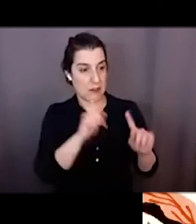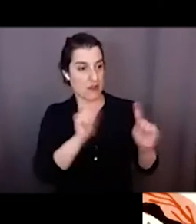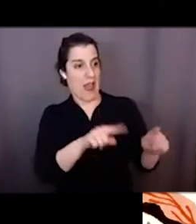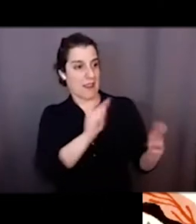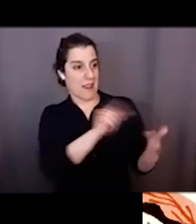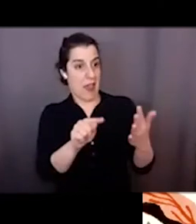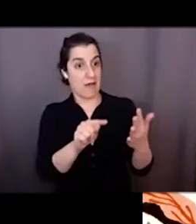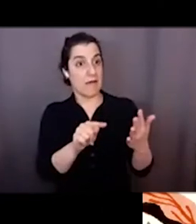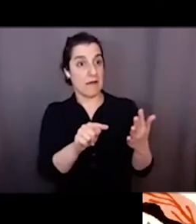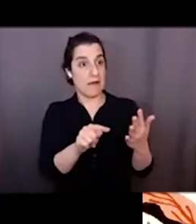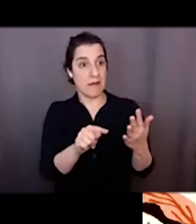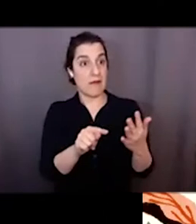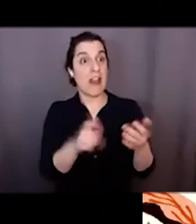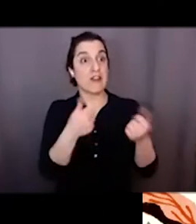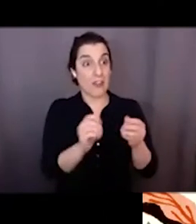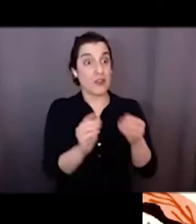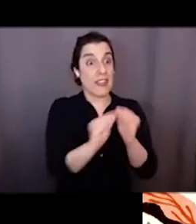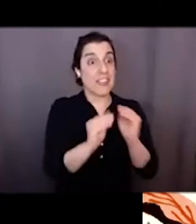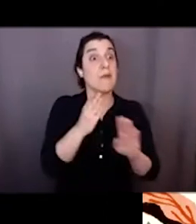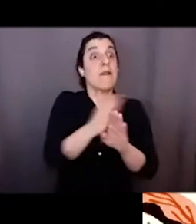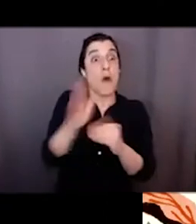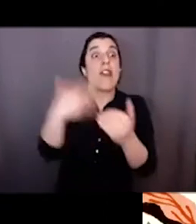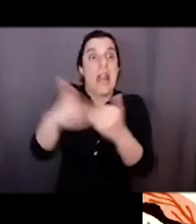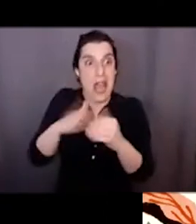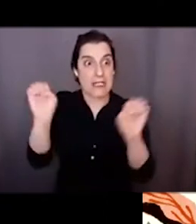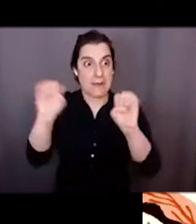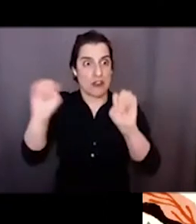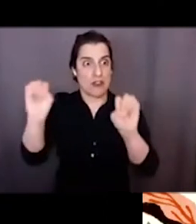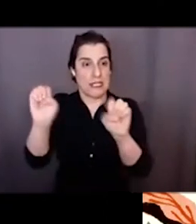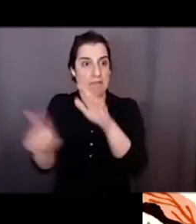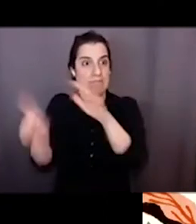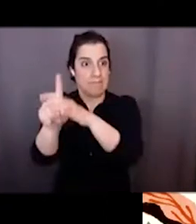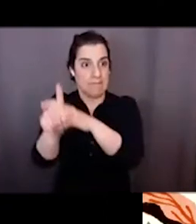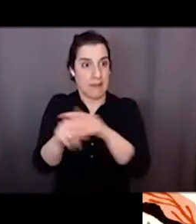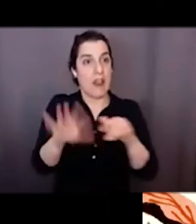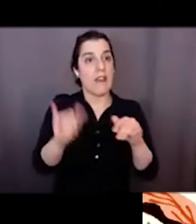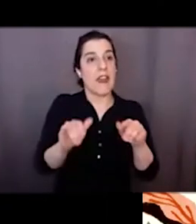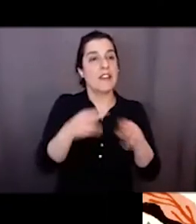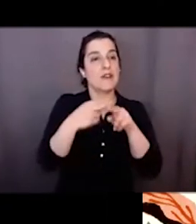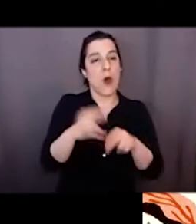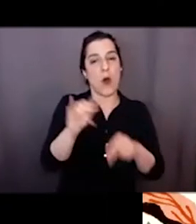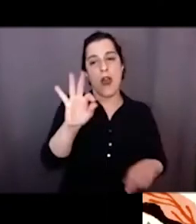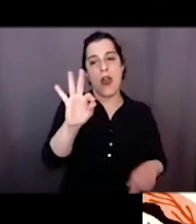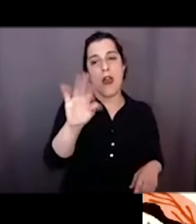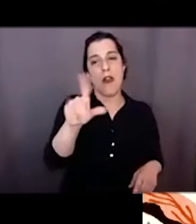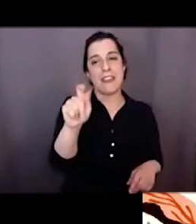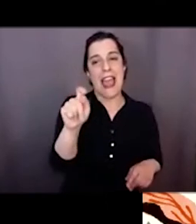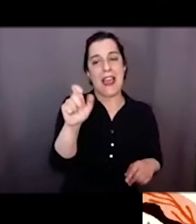this scale. And the results of that survey, it's called flatmate and accessibility curve are coming out the week of April